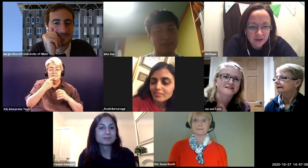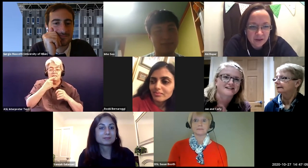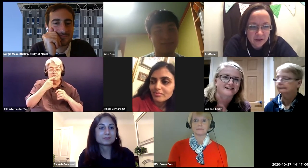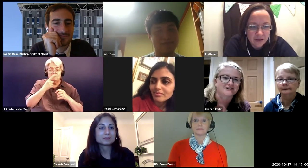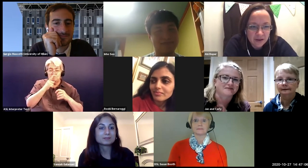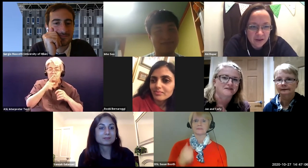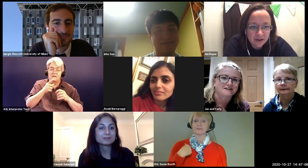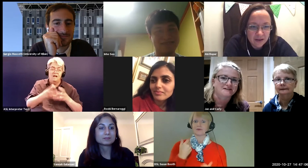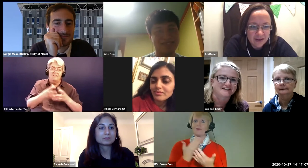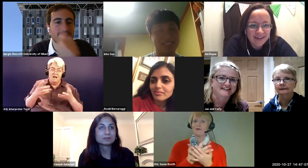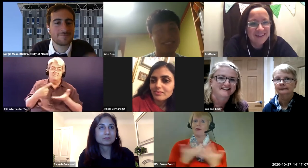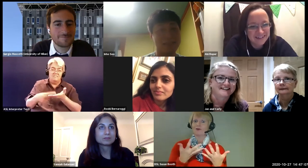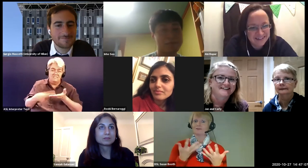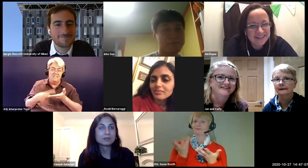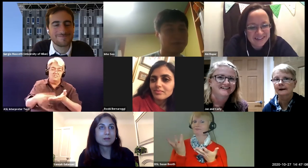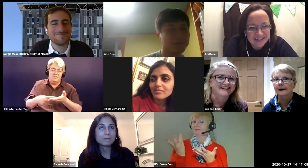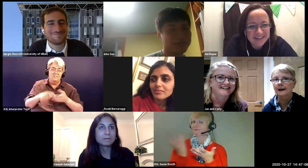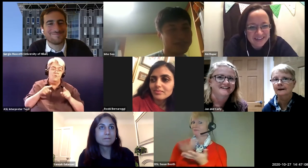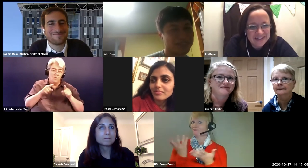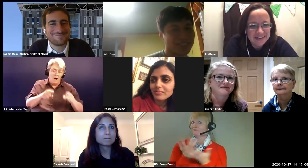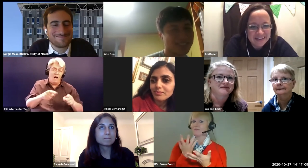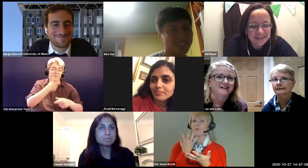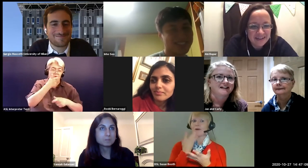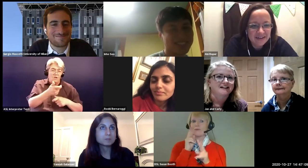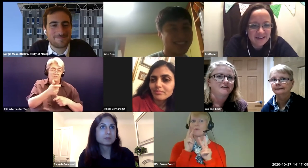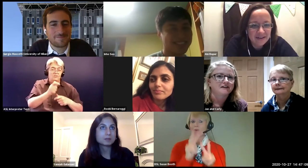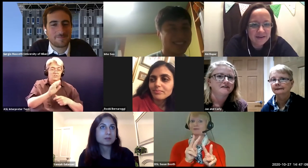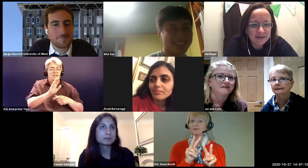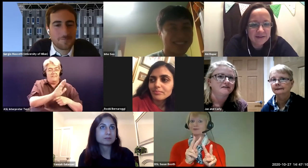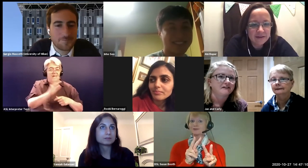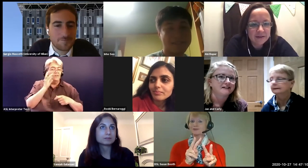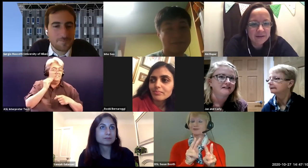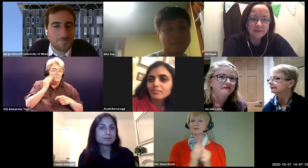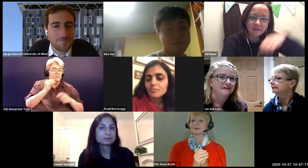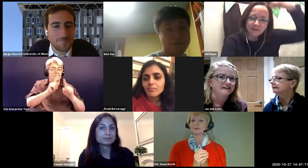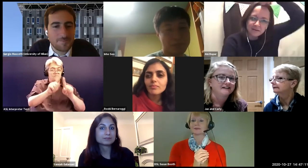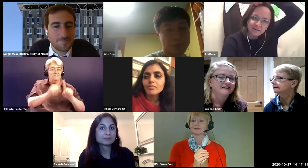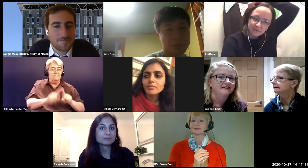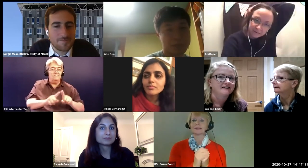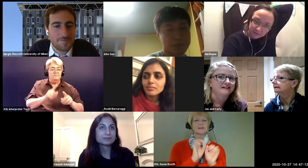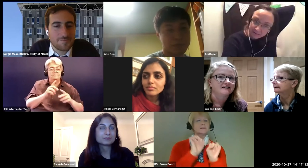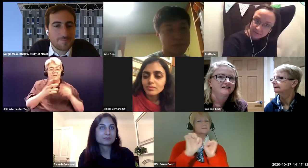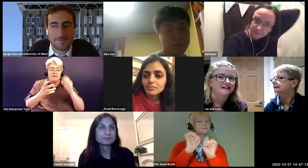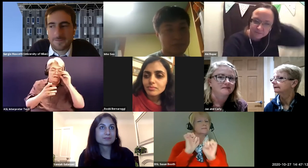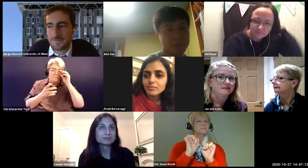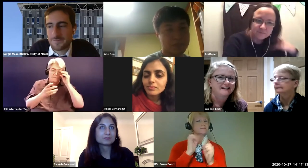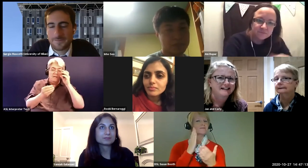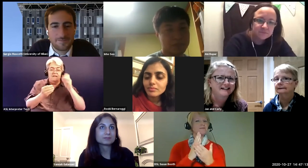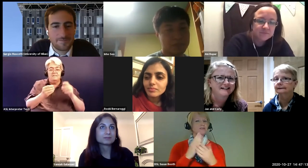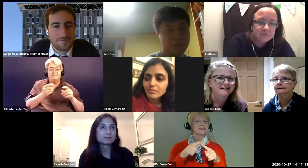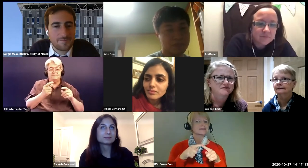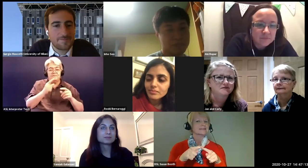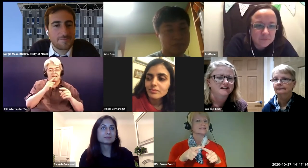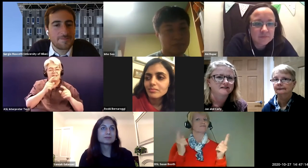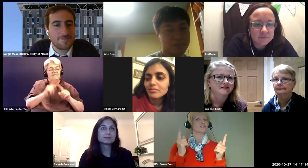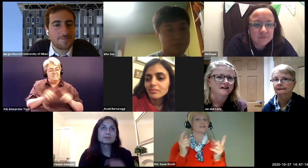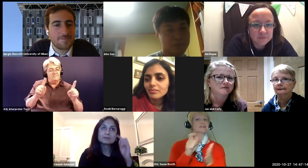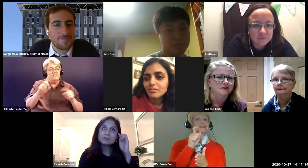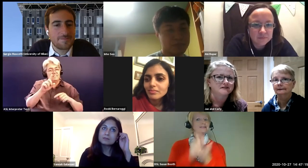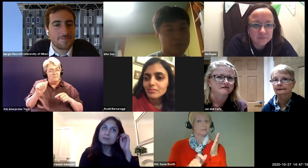discussion whilst we were watching some although very different disabilities it's also lots of